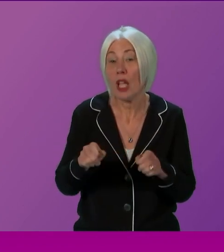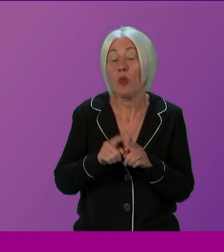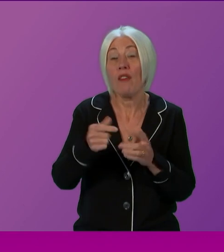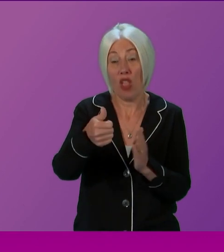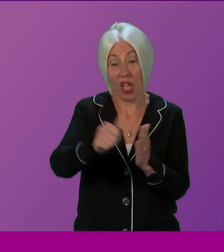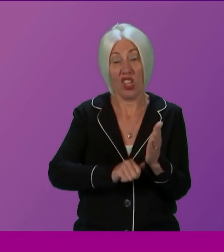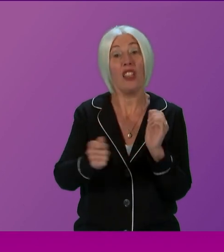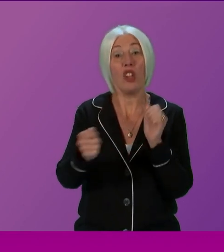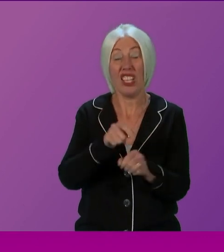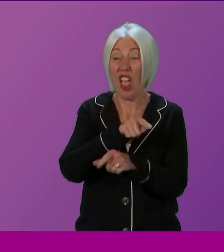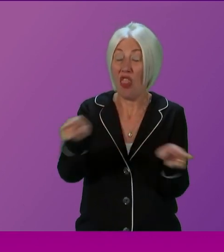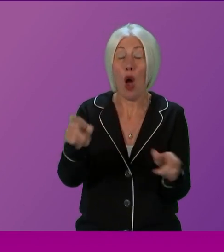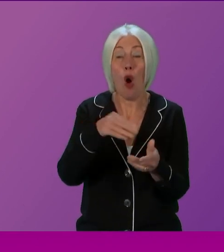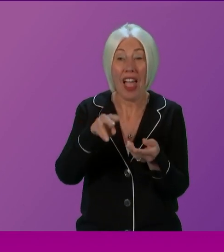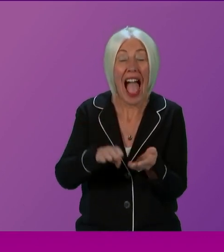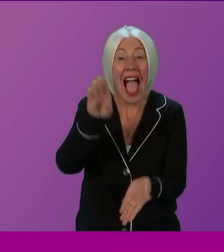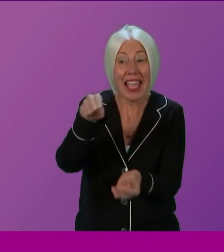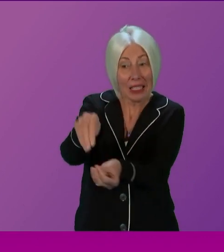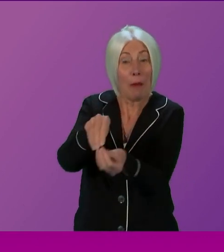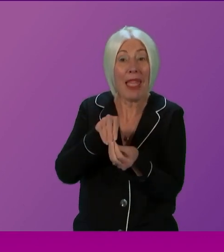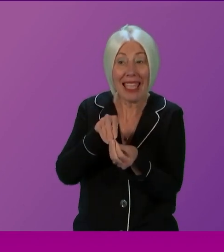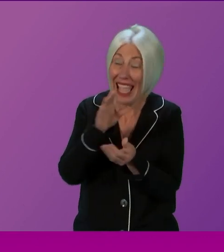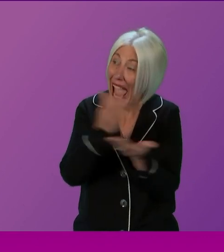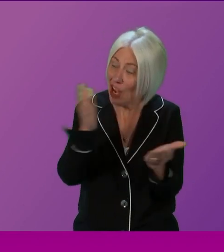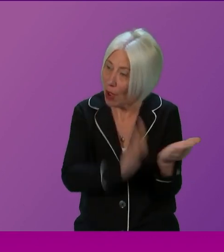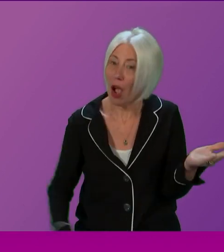they are the highest-paid NHS workers anywhere in the UK. That is the focus that the SNP has on the